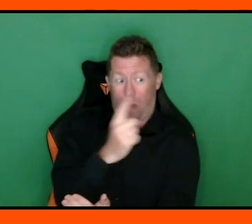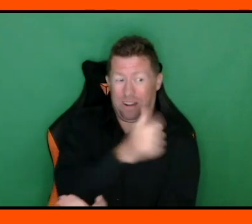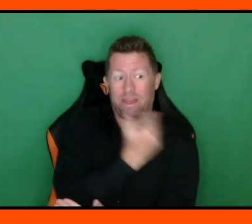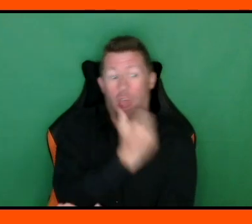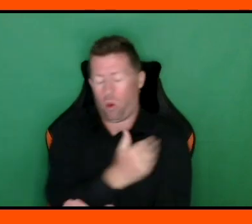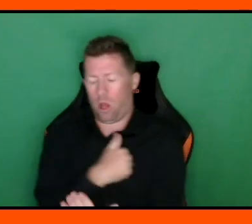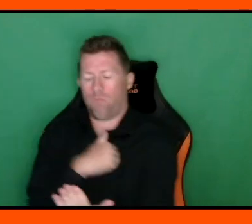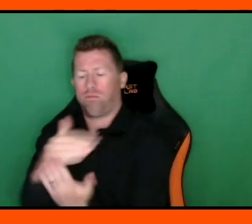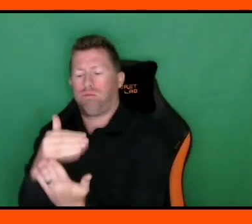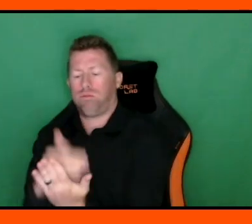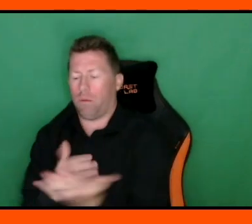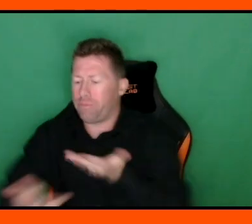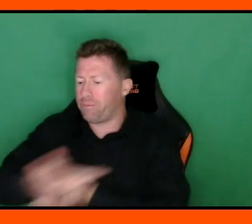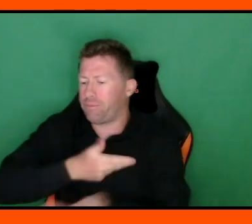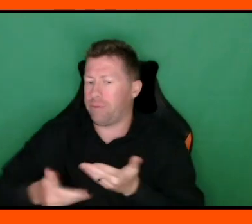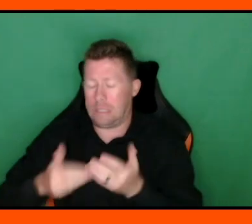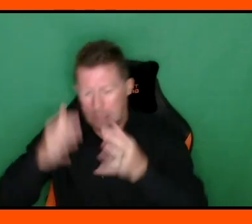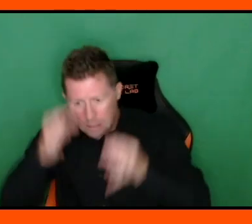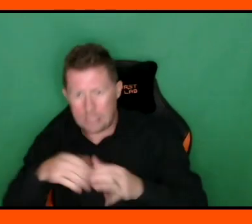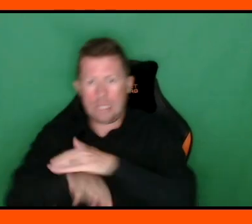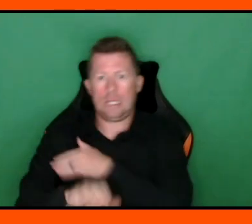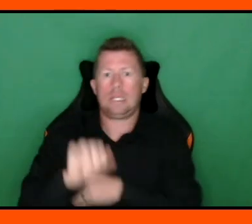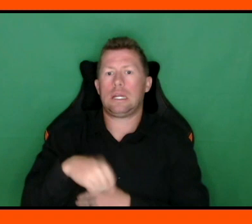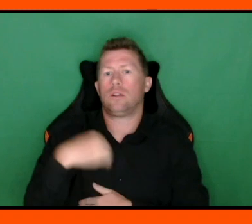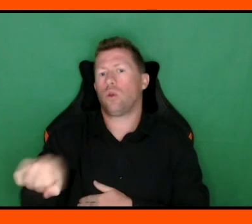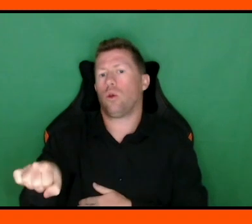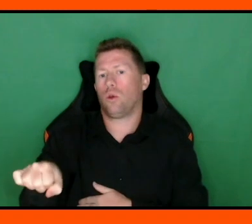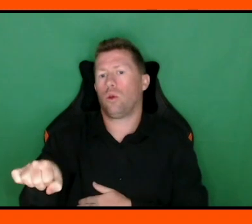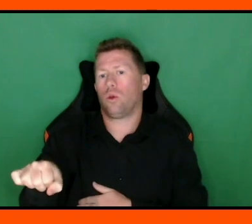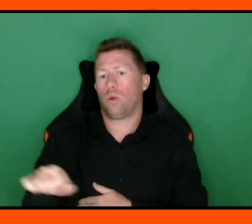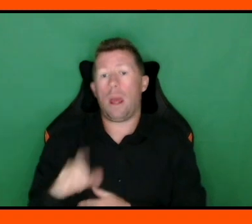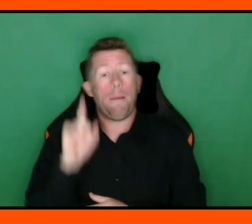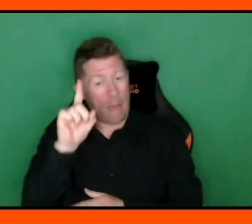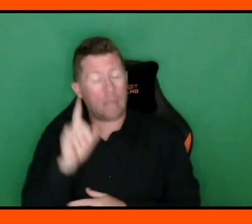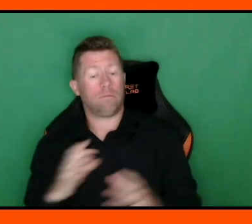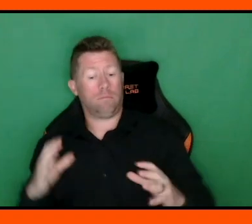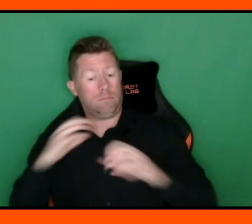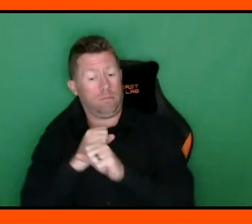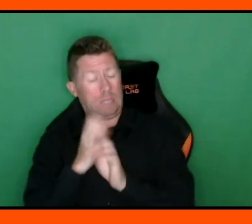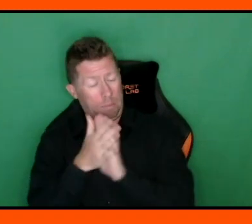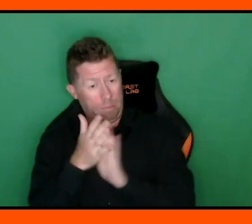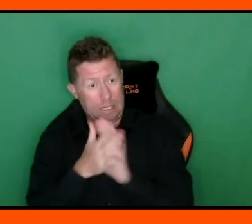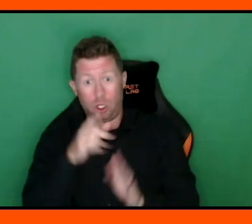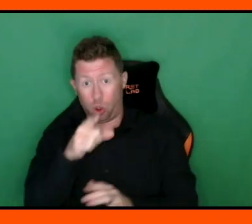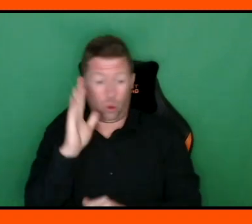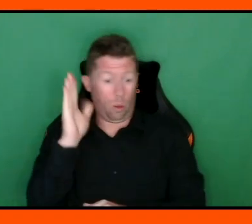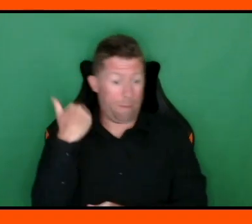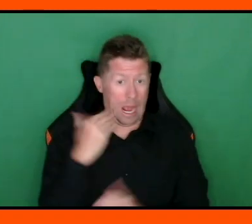What does that actually? Let’s just summarise that. If you put in a submission in the 2021 Census topic process